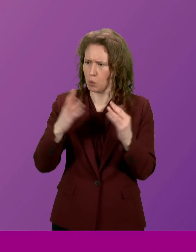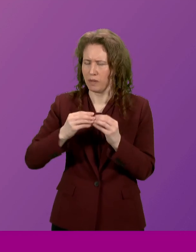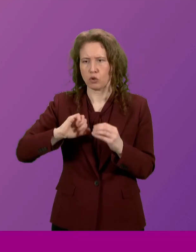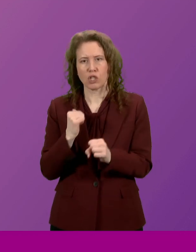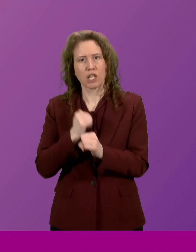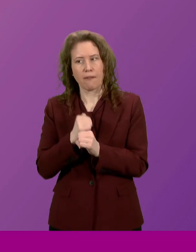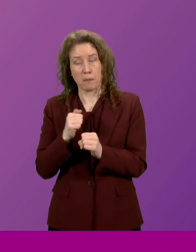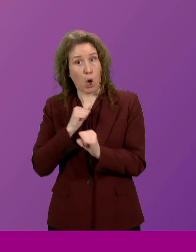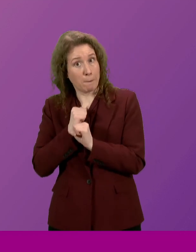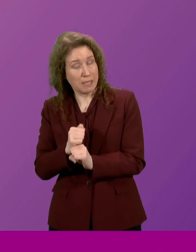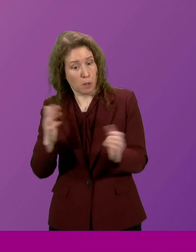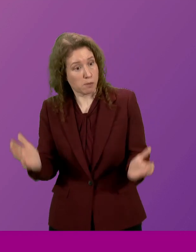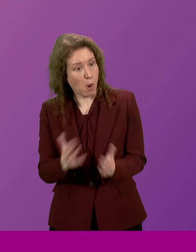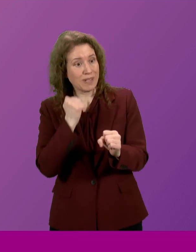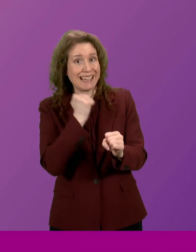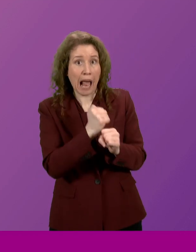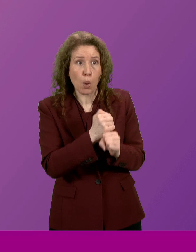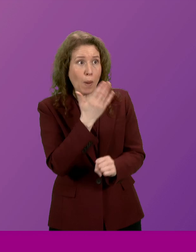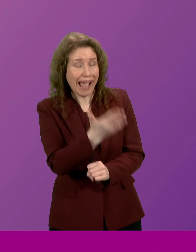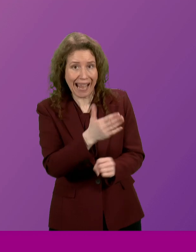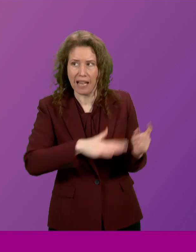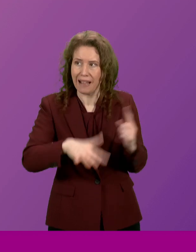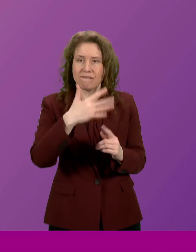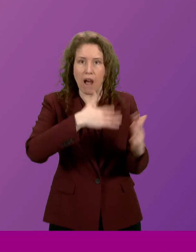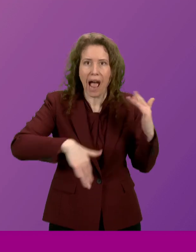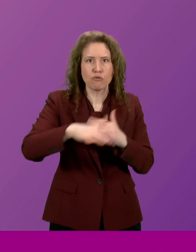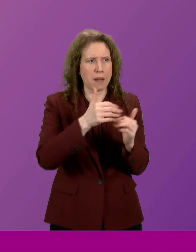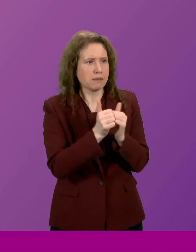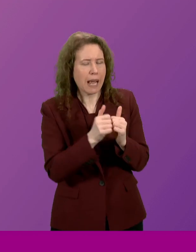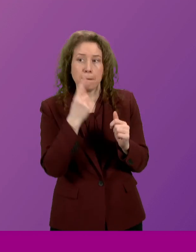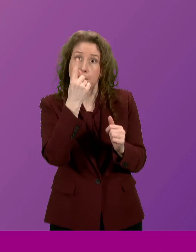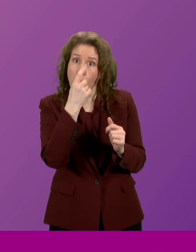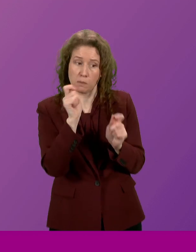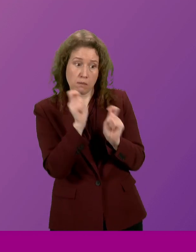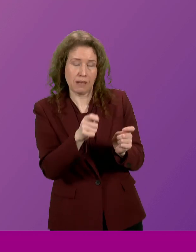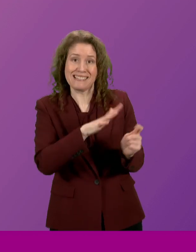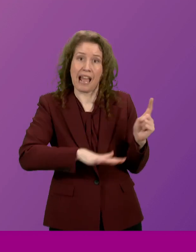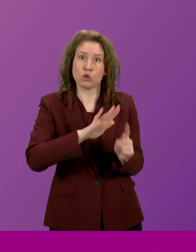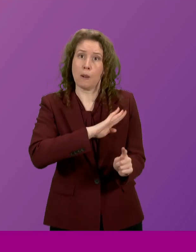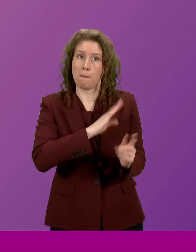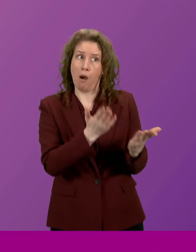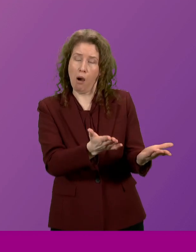to promoting Galloway’s environmental assets and its possible designation as a national park?